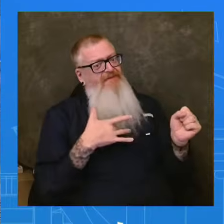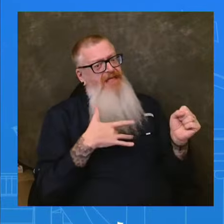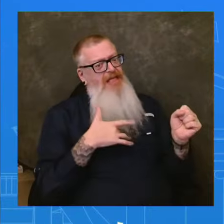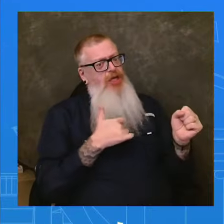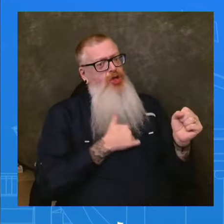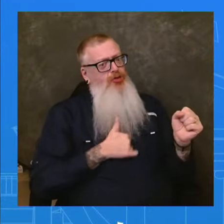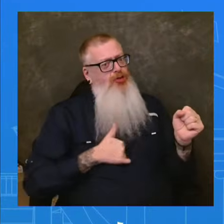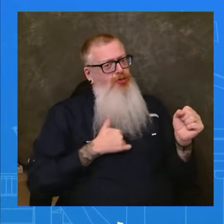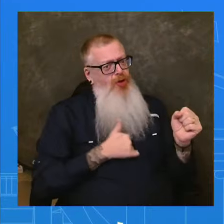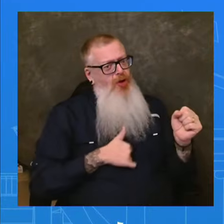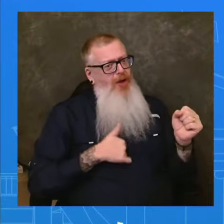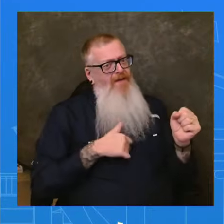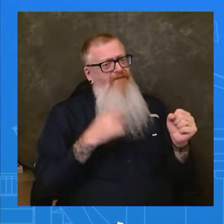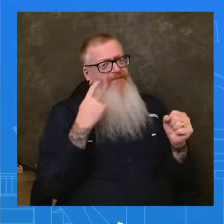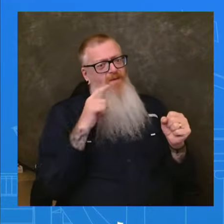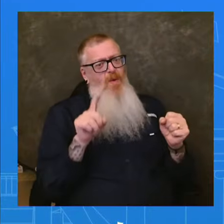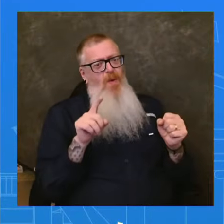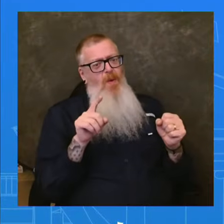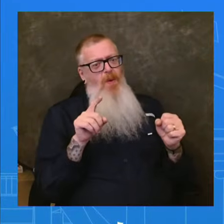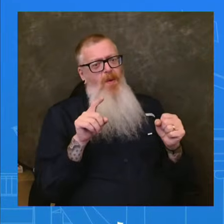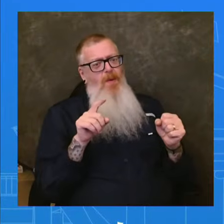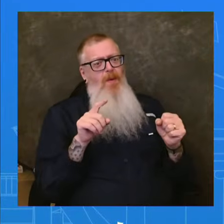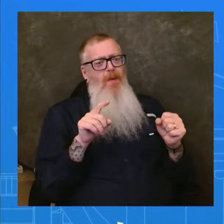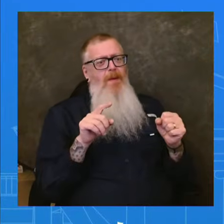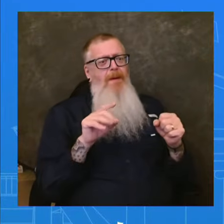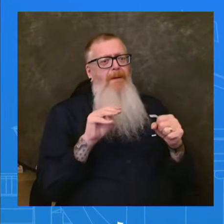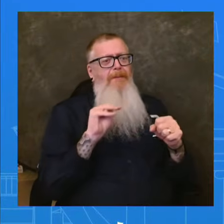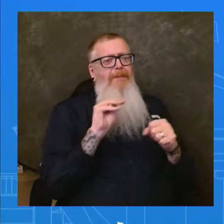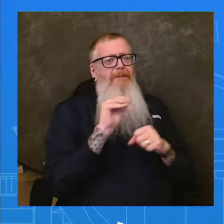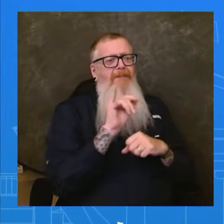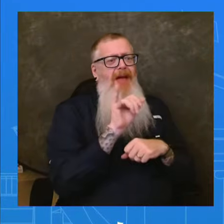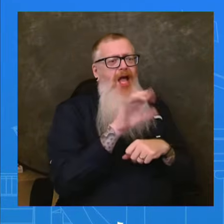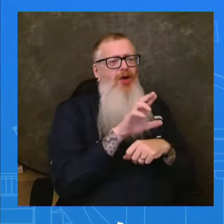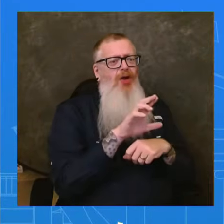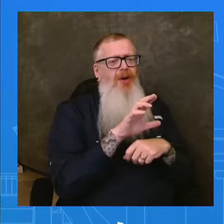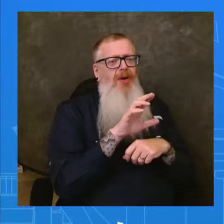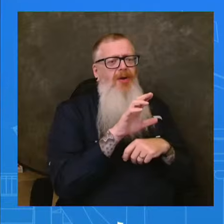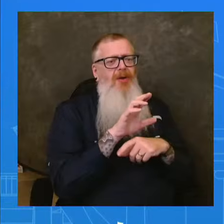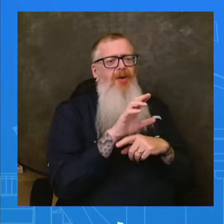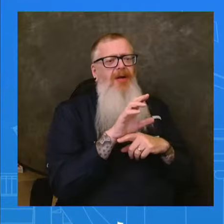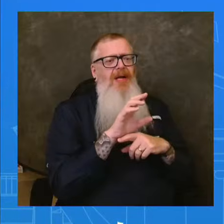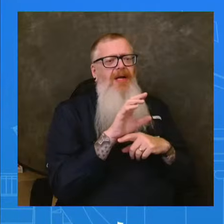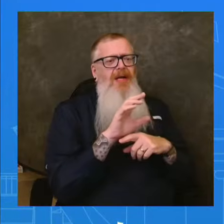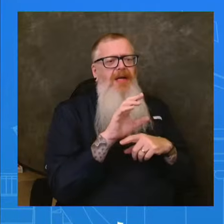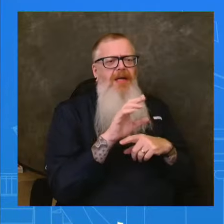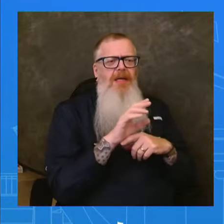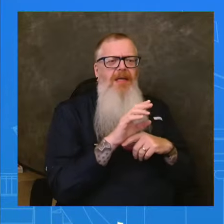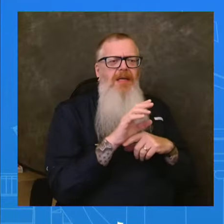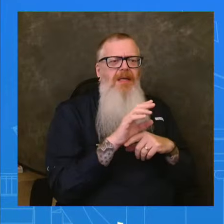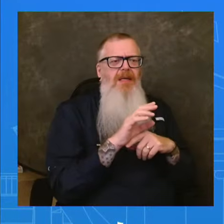Ms. Jean-Pierre: Look, the reason I'm able to speculate -- because that's a national security concern.